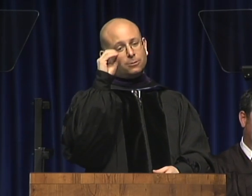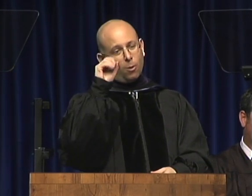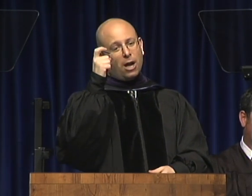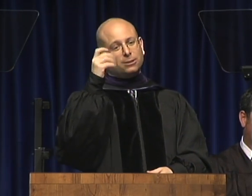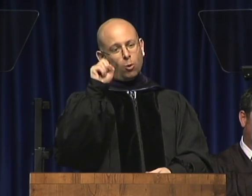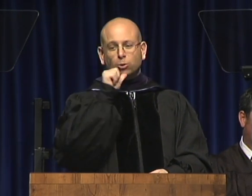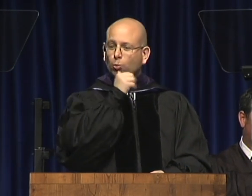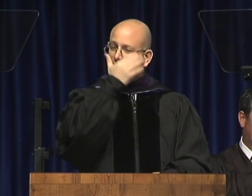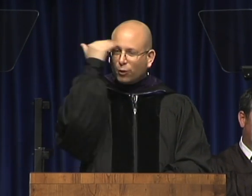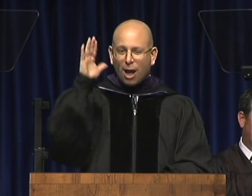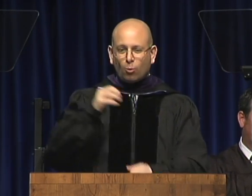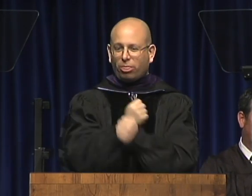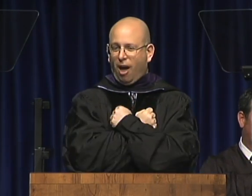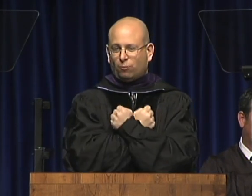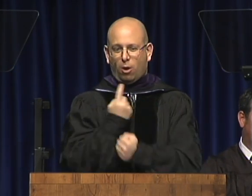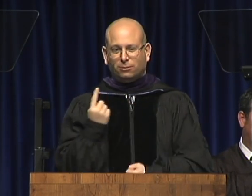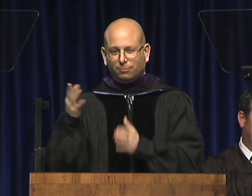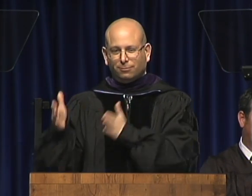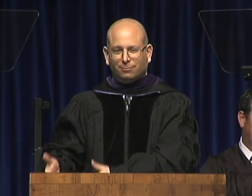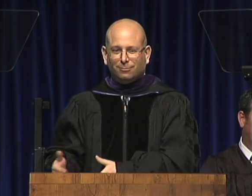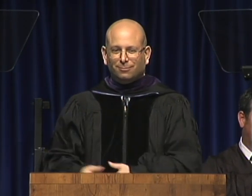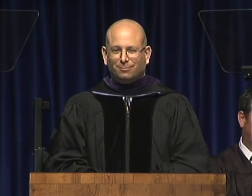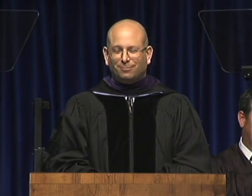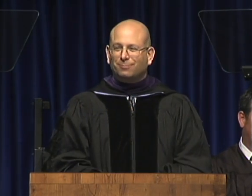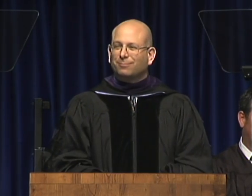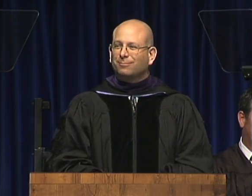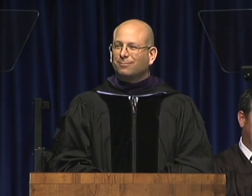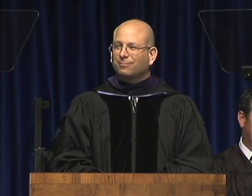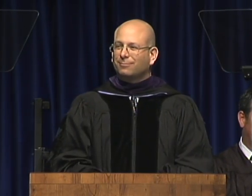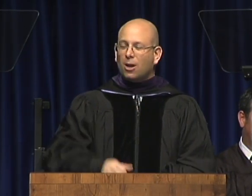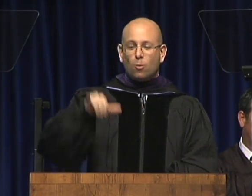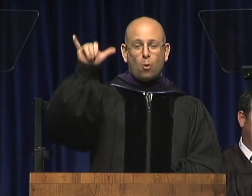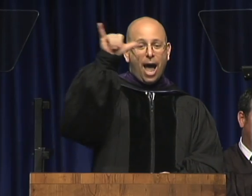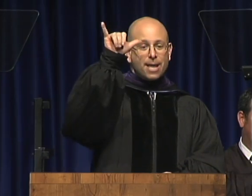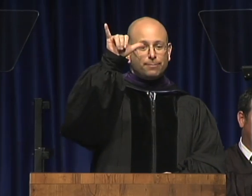XOXO's, don't forget your loved ones.